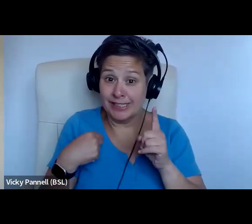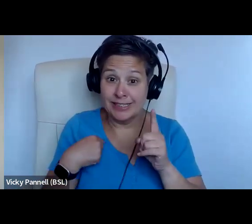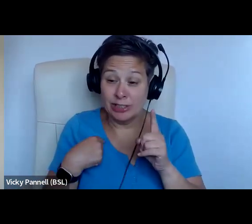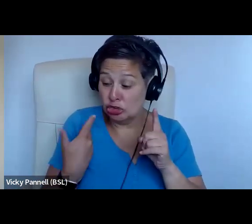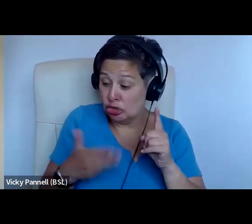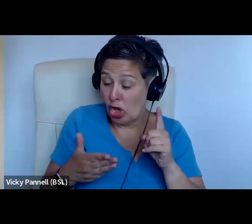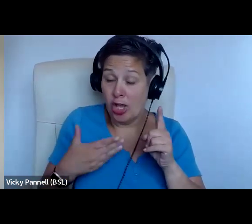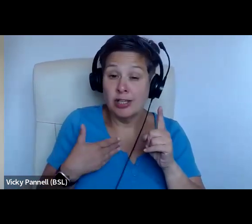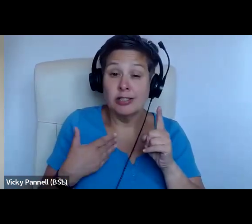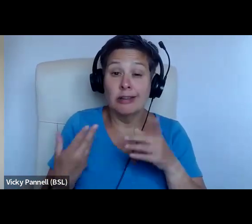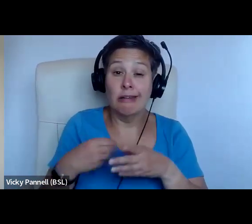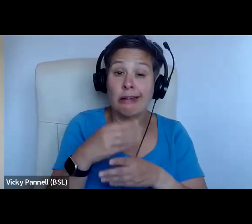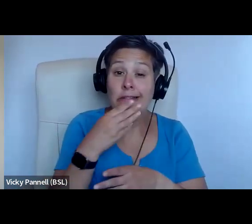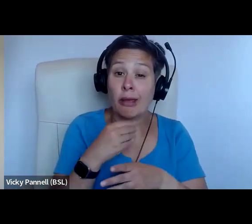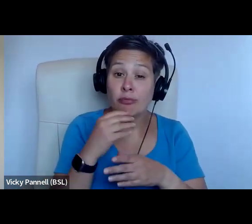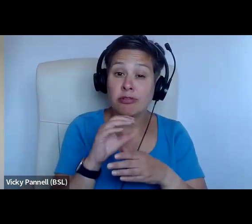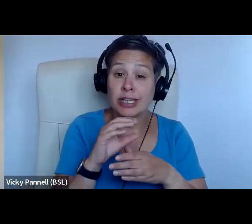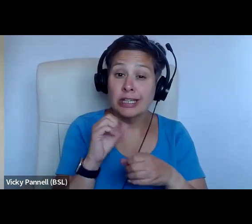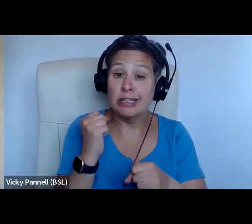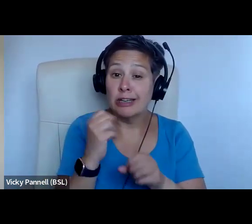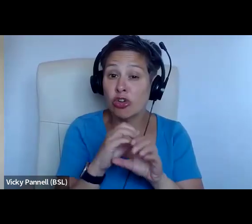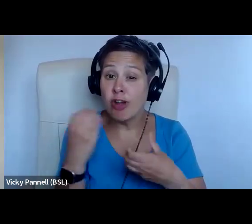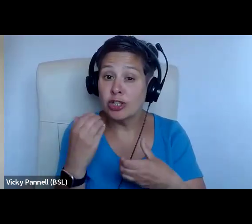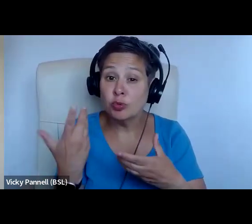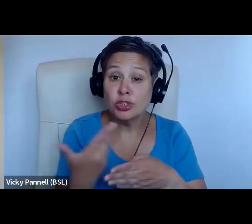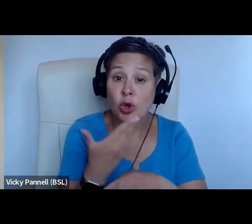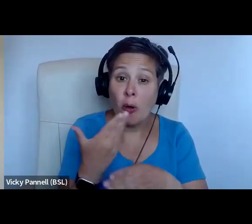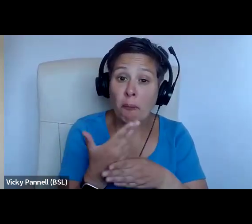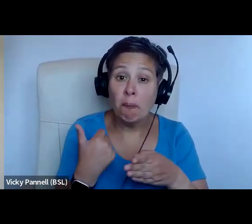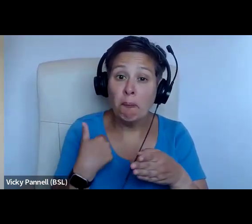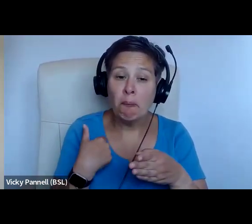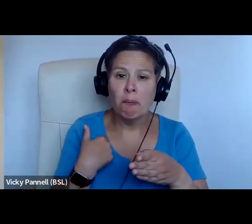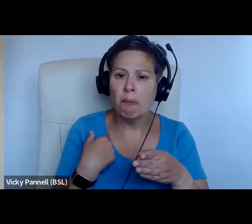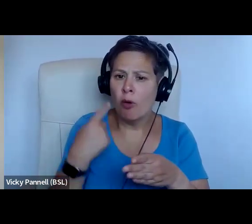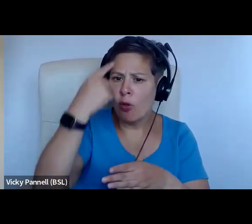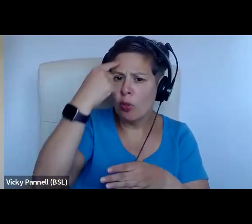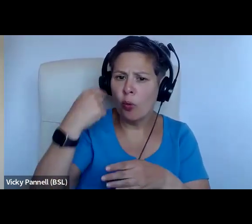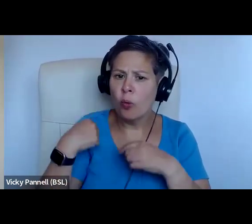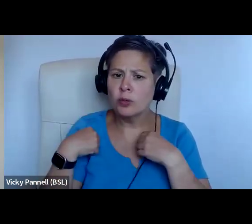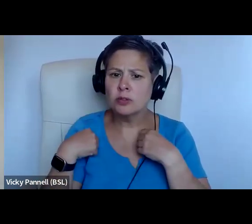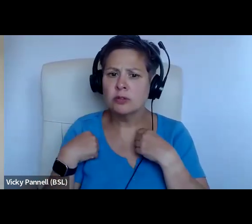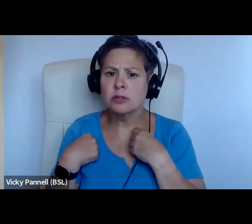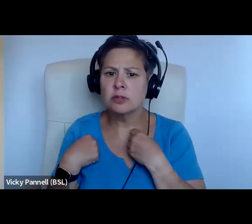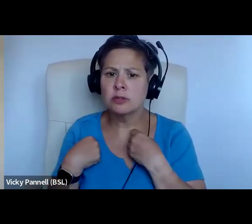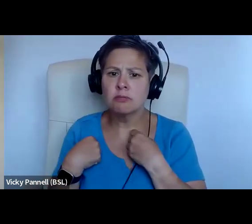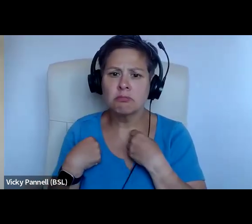it's at a on a level, so no one would be talking about it, right? Because at a local level we're struggling. Actually, it's not impossible, and it was really,